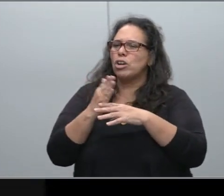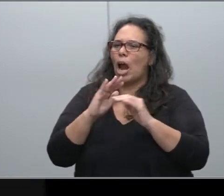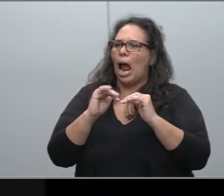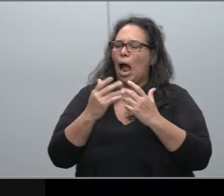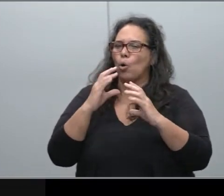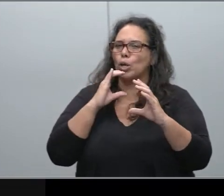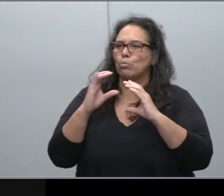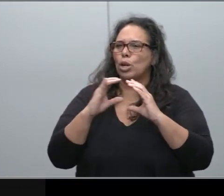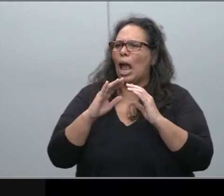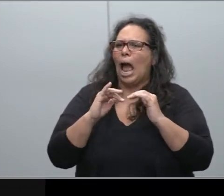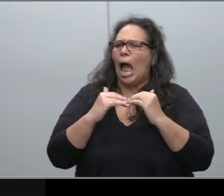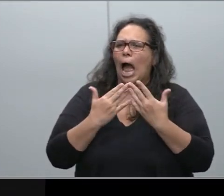[Caroline] Thank you so much.